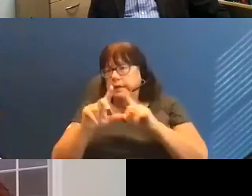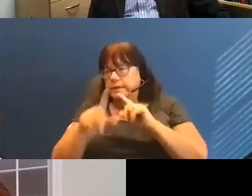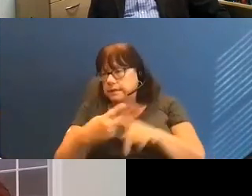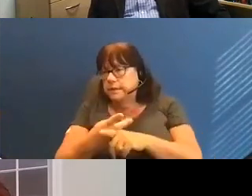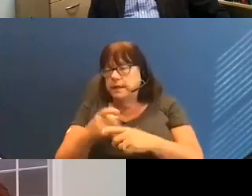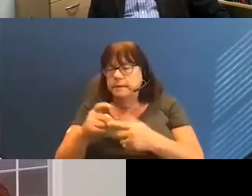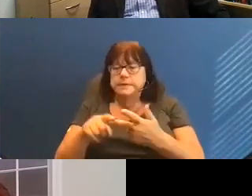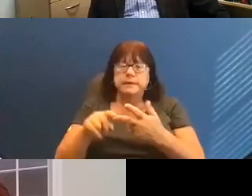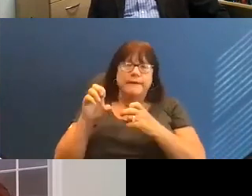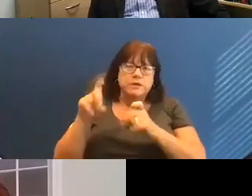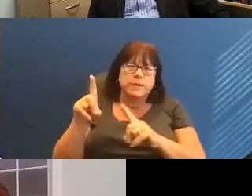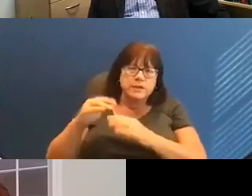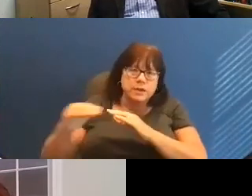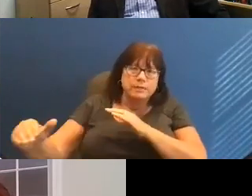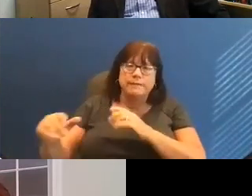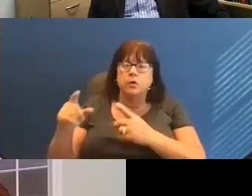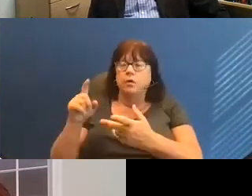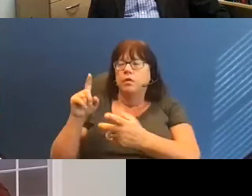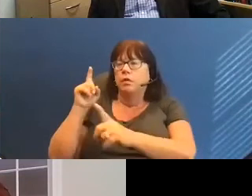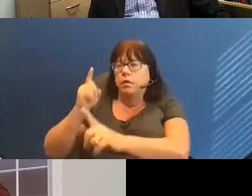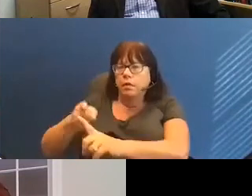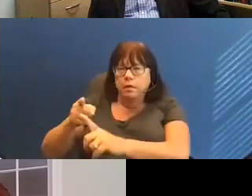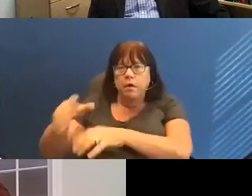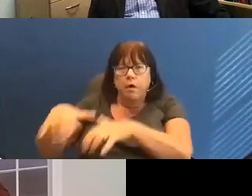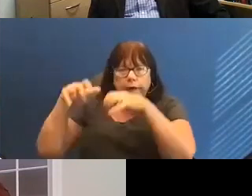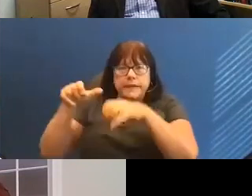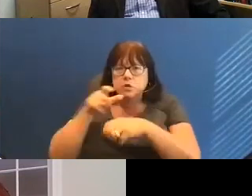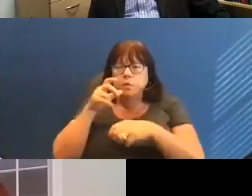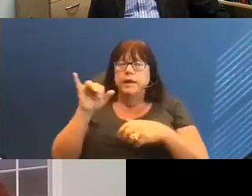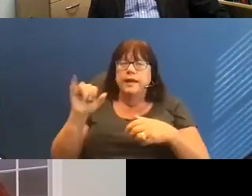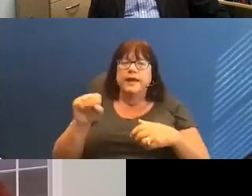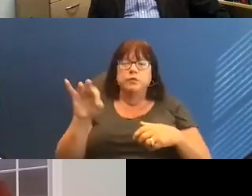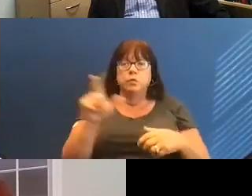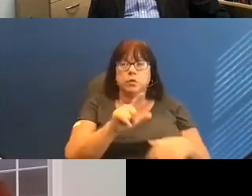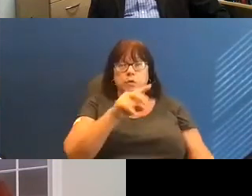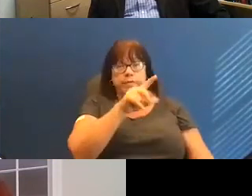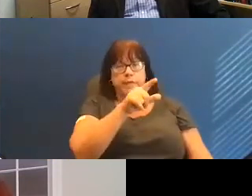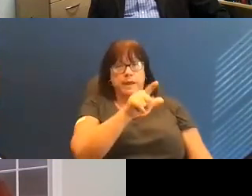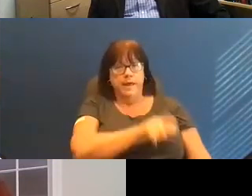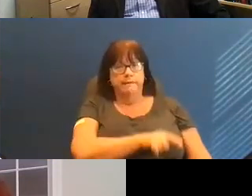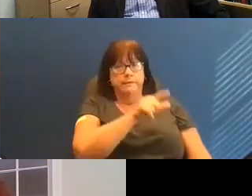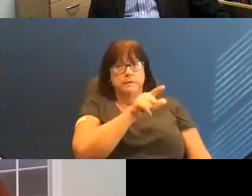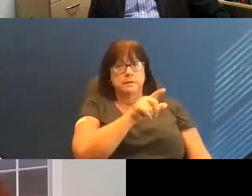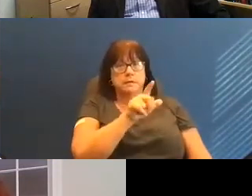target audience, etc. and then if you look over here on the left you'll see among other options